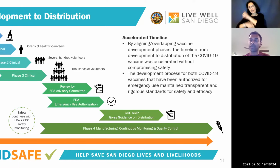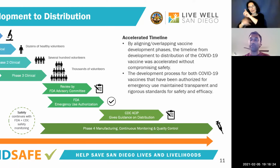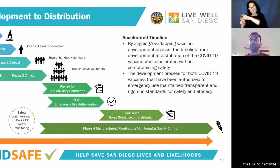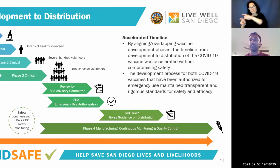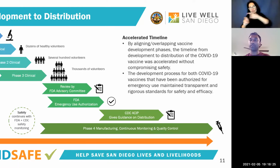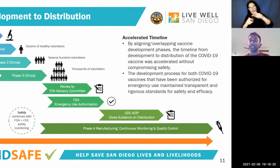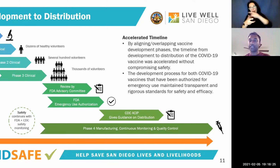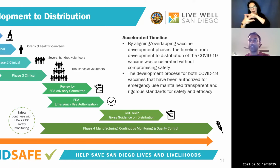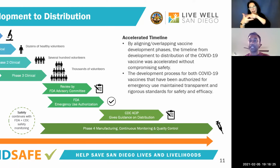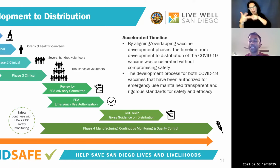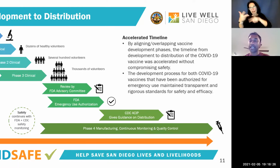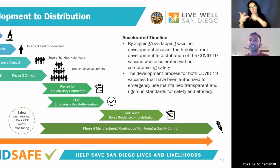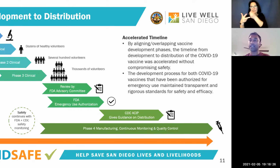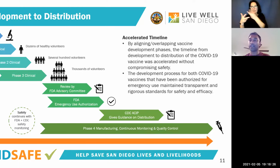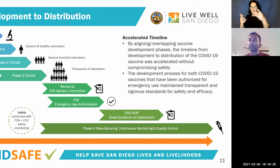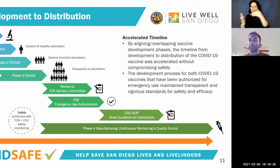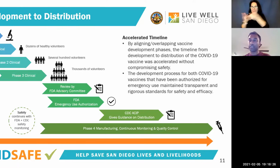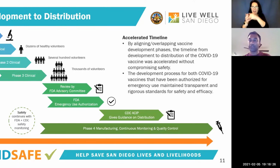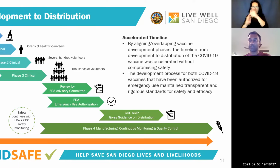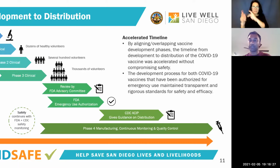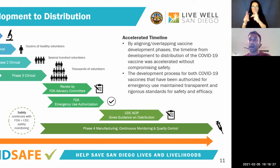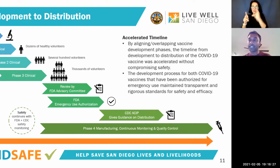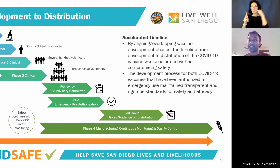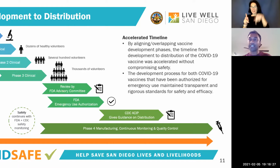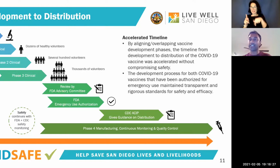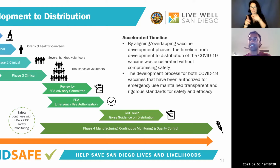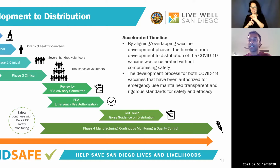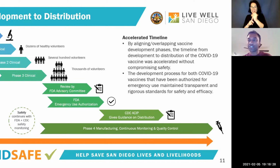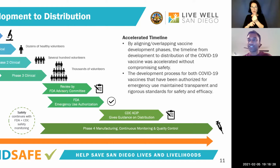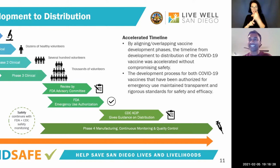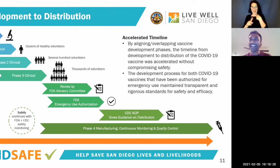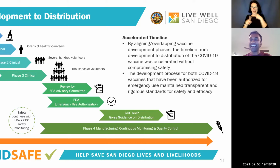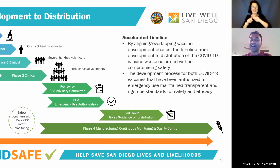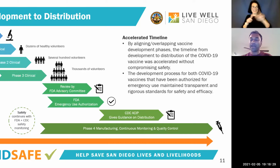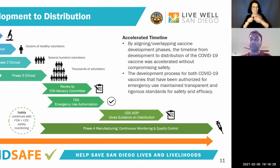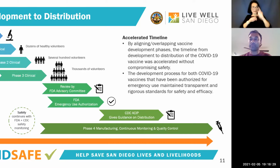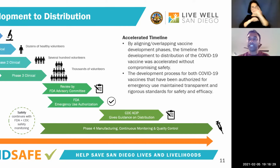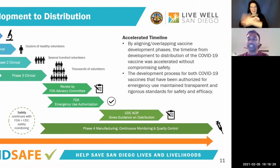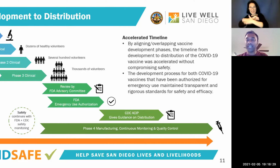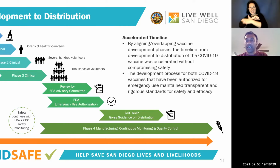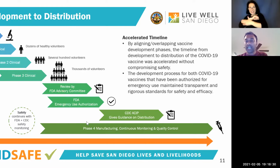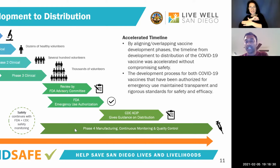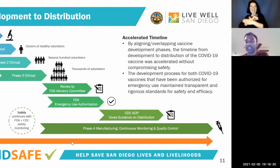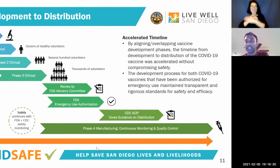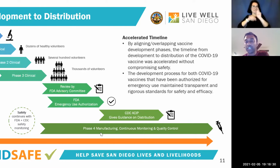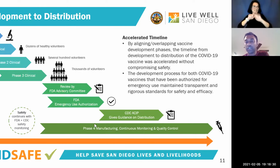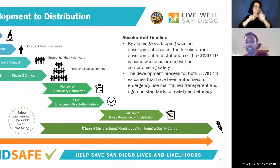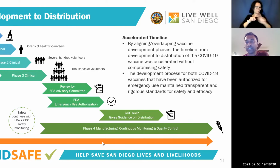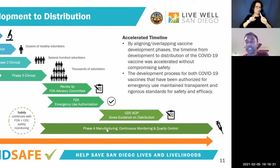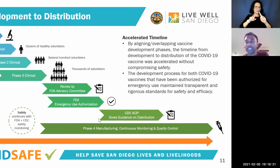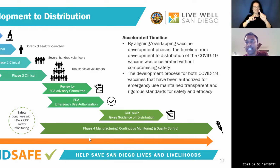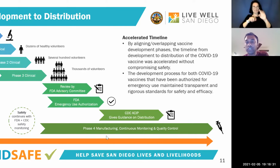of people, and in this case in different continents and countries really, you know, there continues